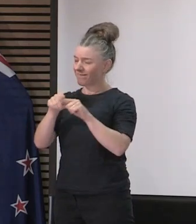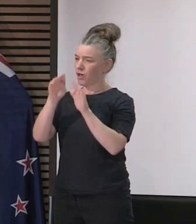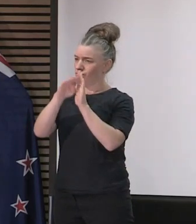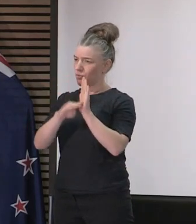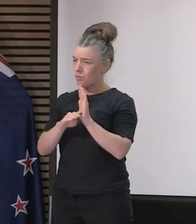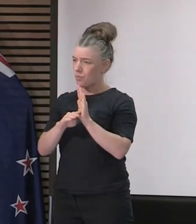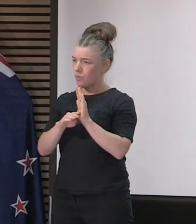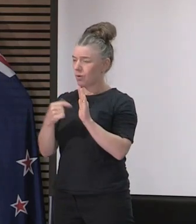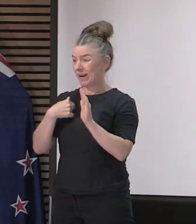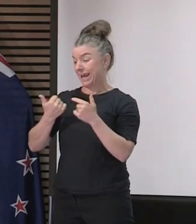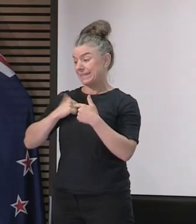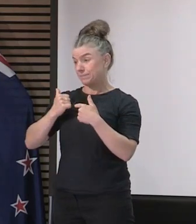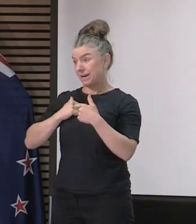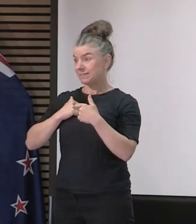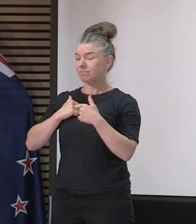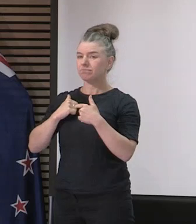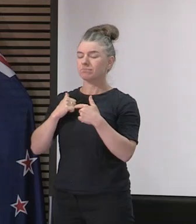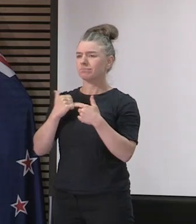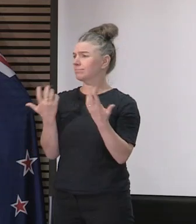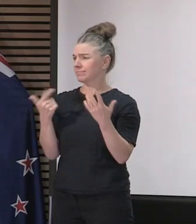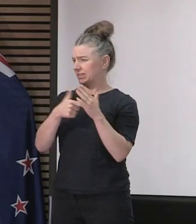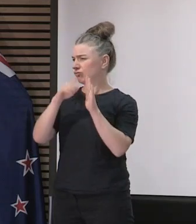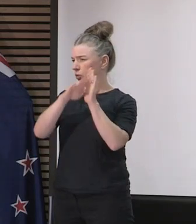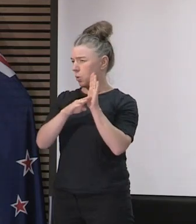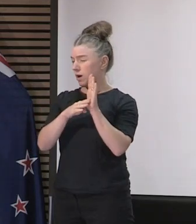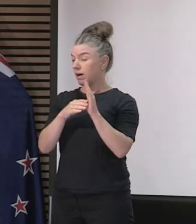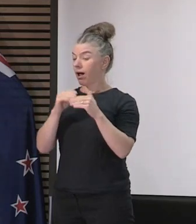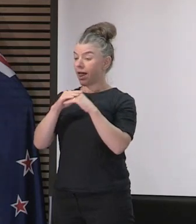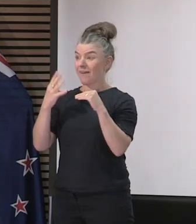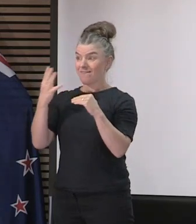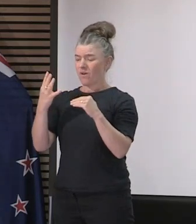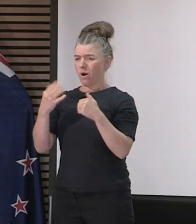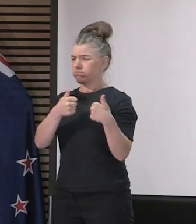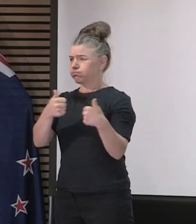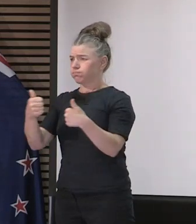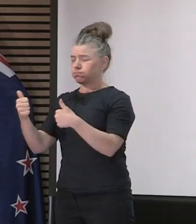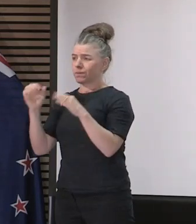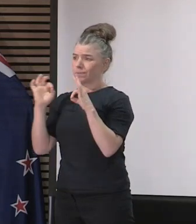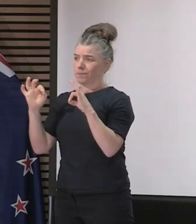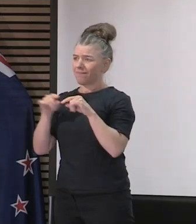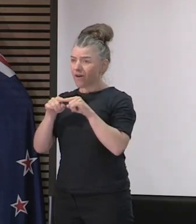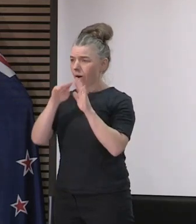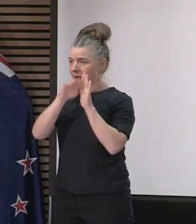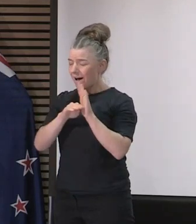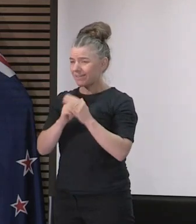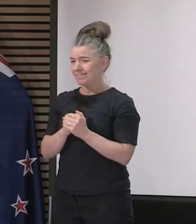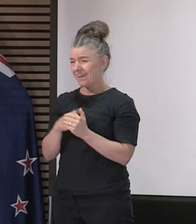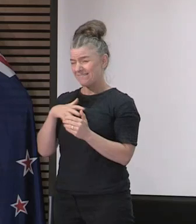important for all New Zealanders to maintain the